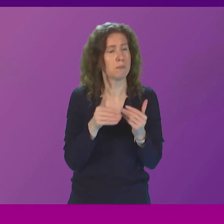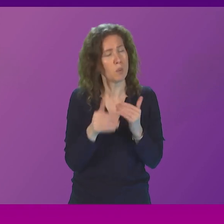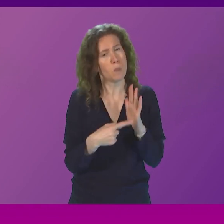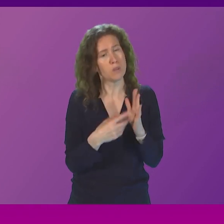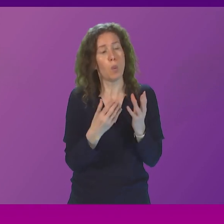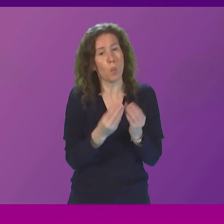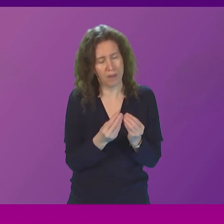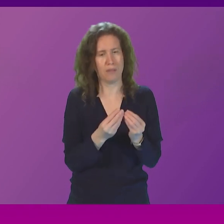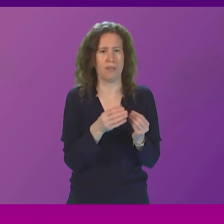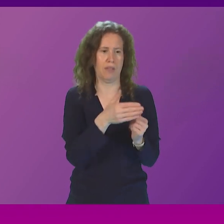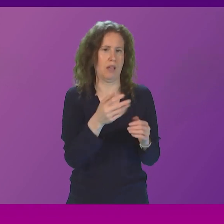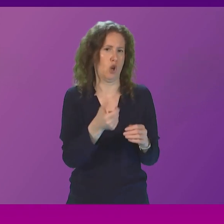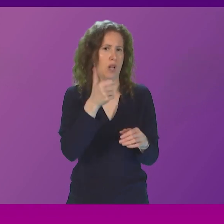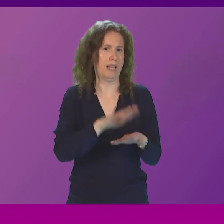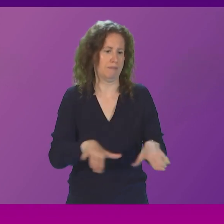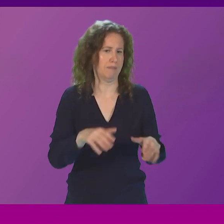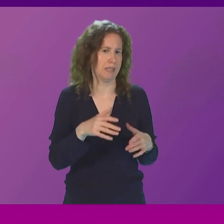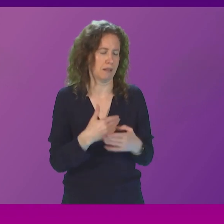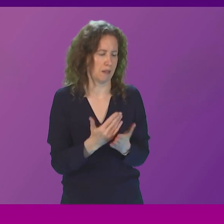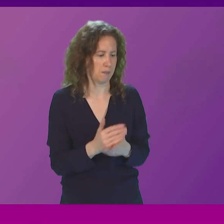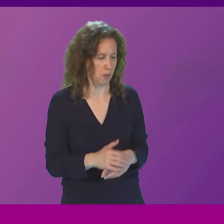Meghan Gallacher or—more important—with the PVI sector.